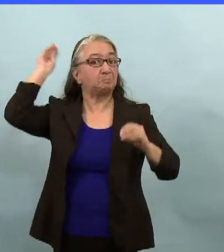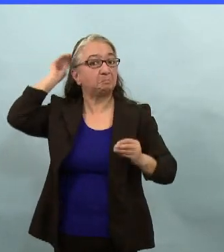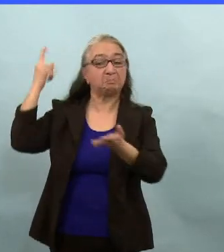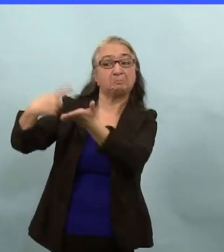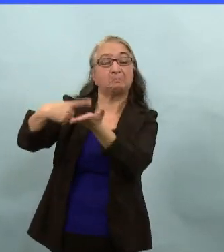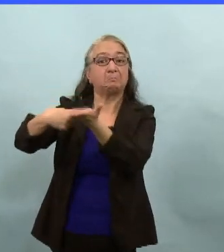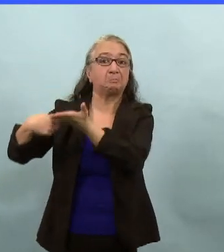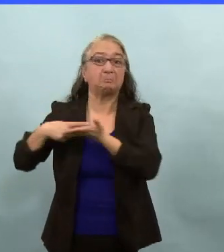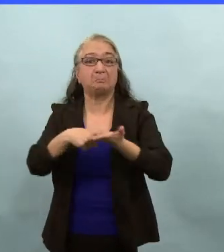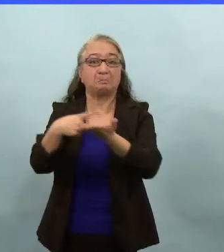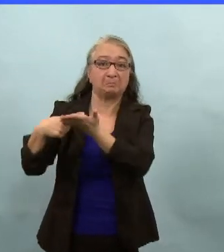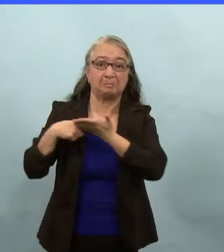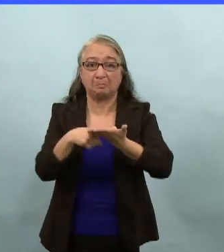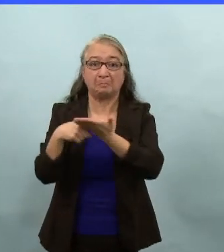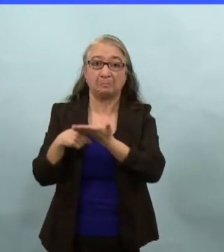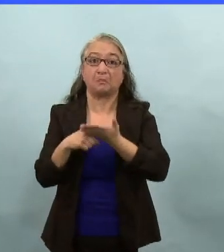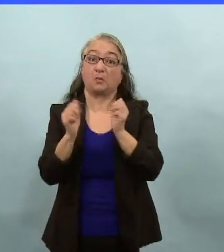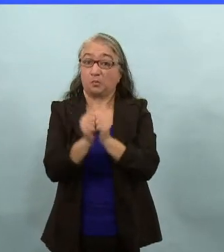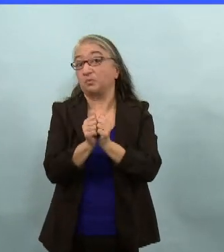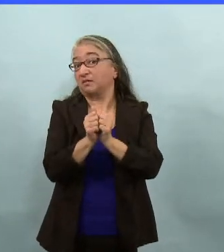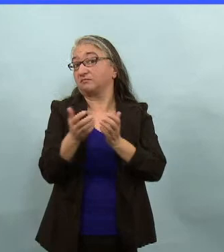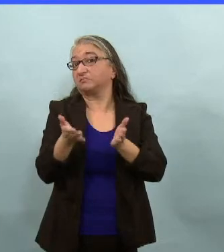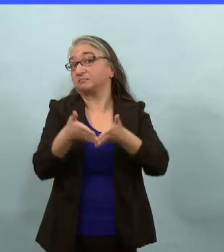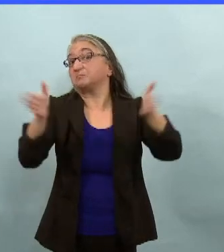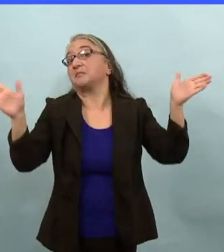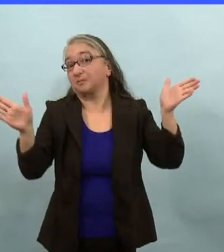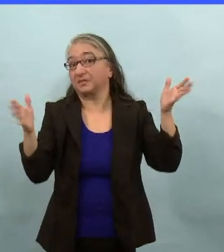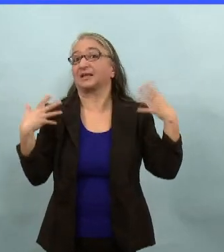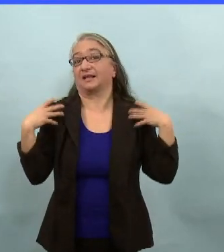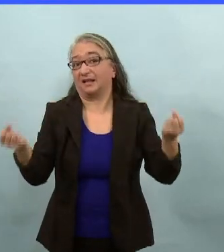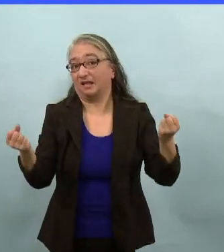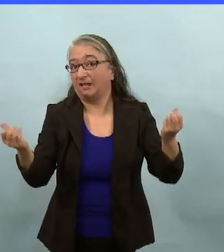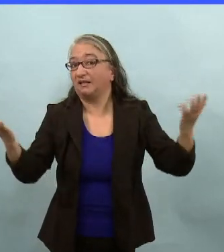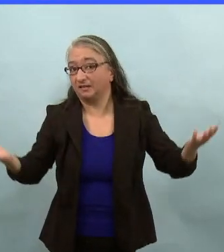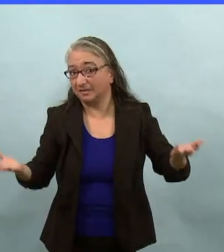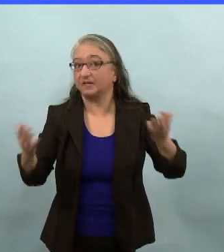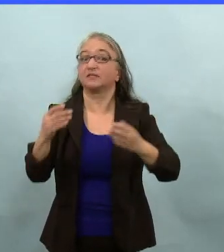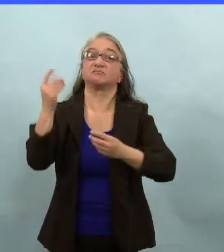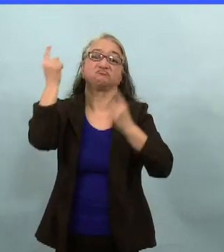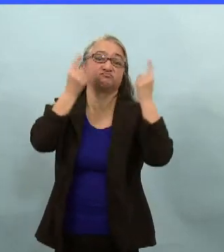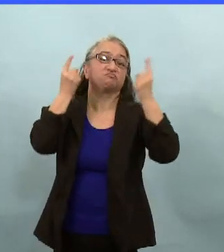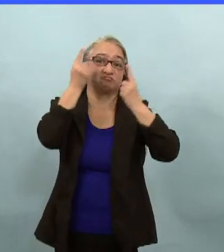with public health to see if there's if there's evidence that shows that um they're actually you